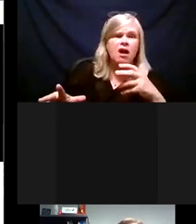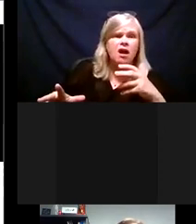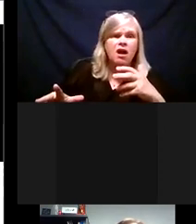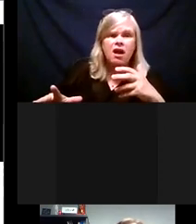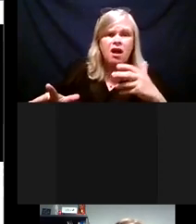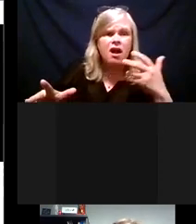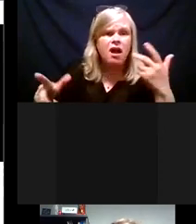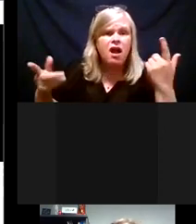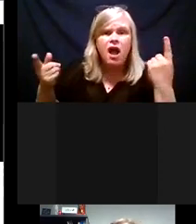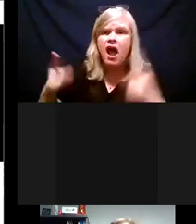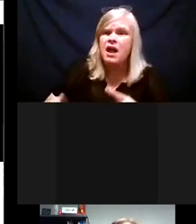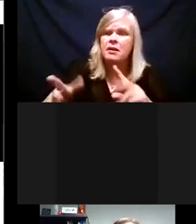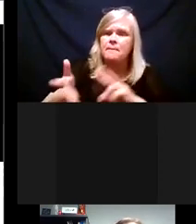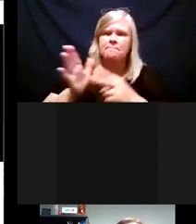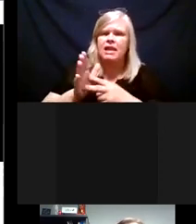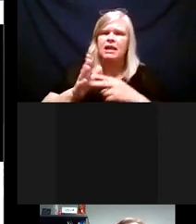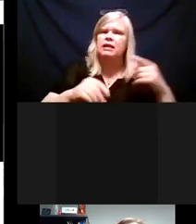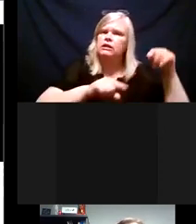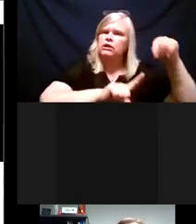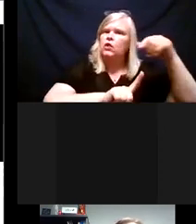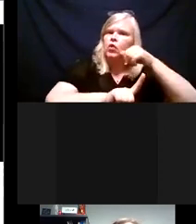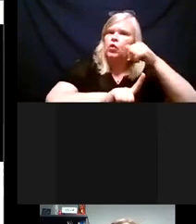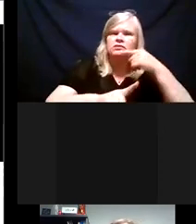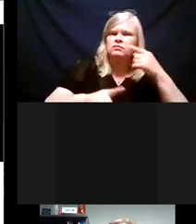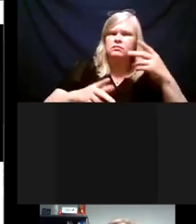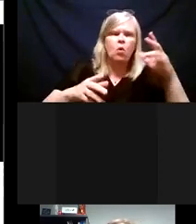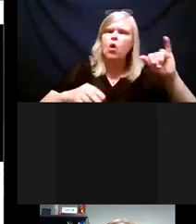HAPPEN, I MEAN ALEX CHARGED WITH A CRIME -- I WOULD CERTAINLY SAY